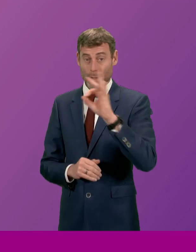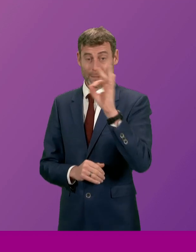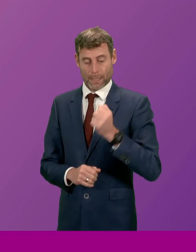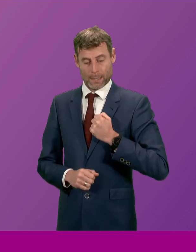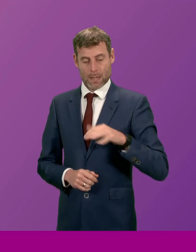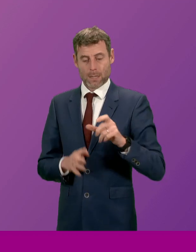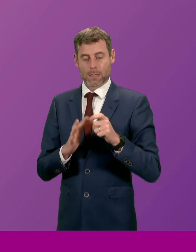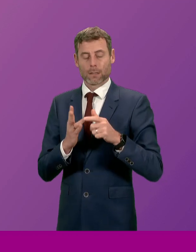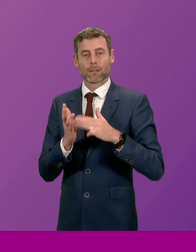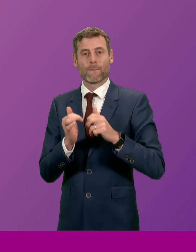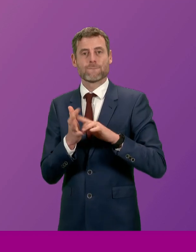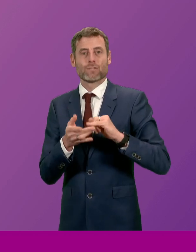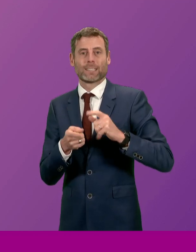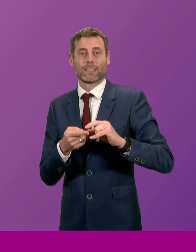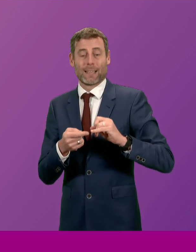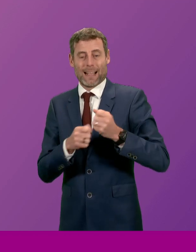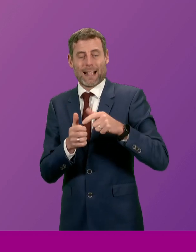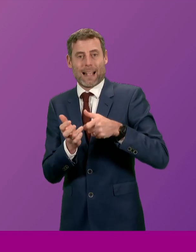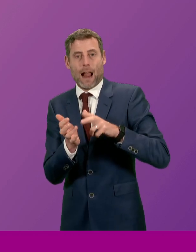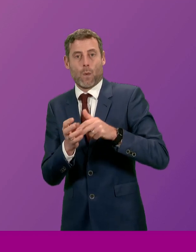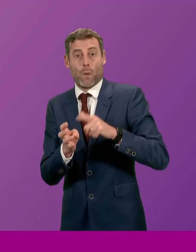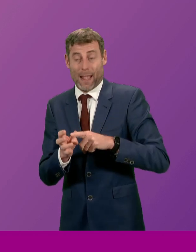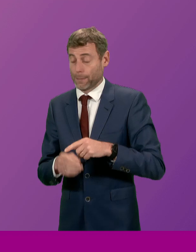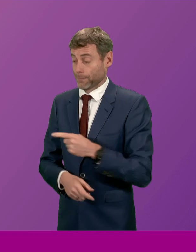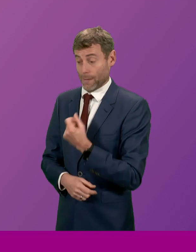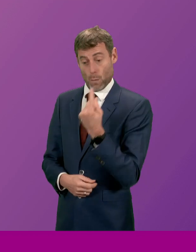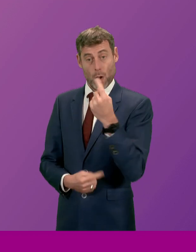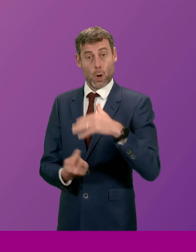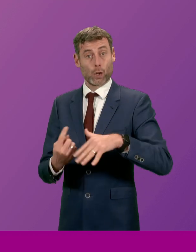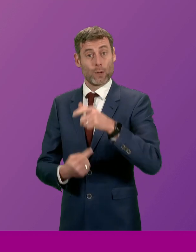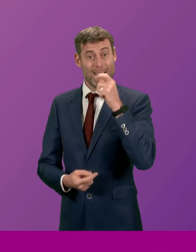However, the future of The Usual Place—a community cafe in Dumfries that provides life-changing